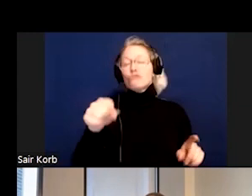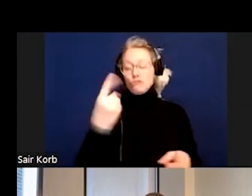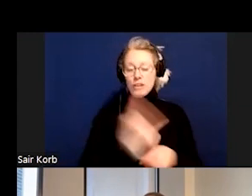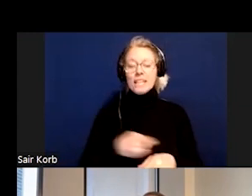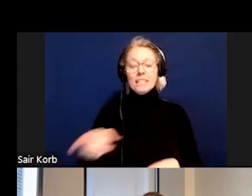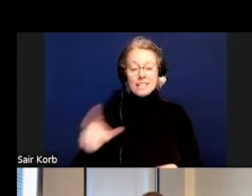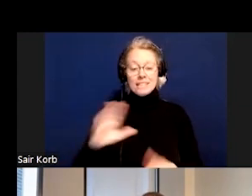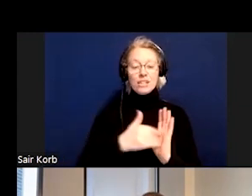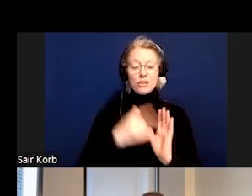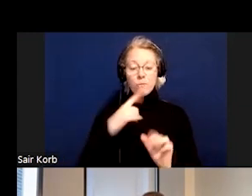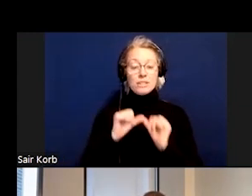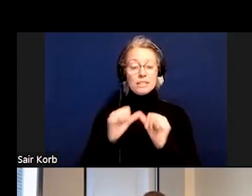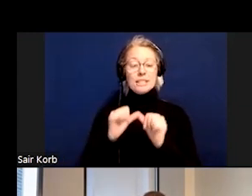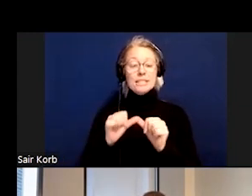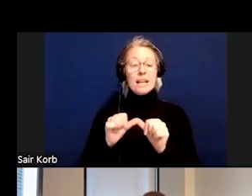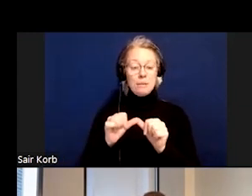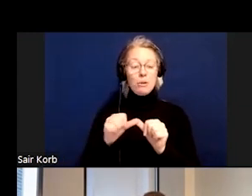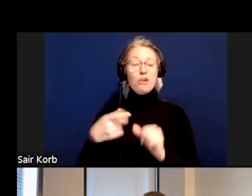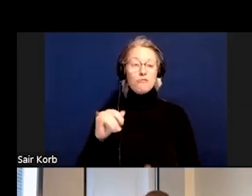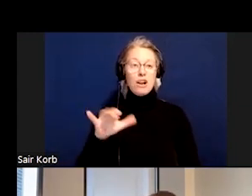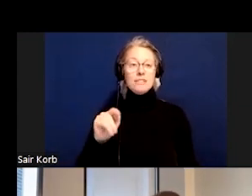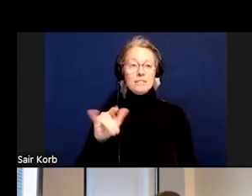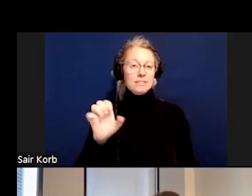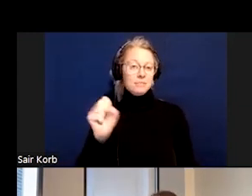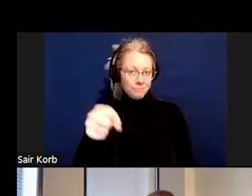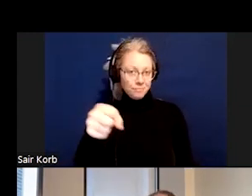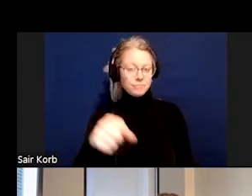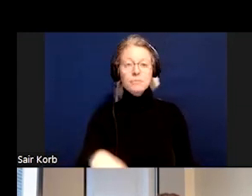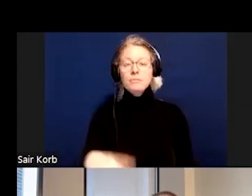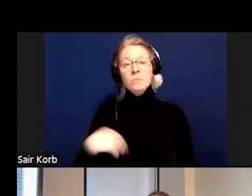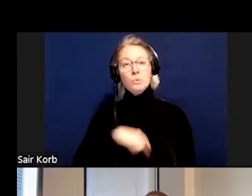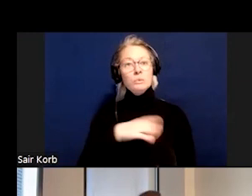just really excited to learn more about how the arts sector can be a part of conversations